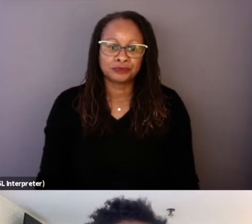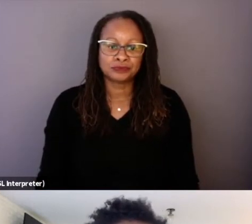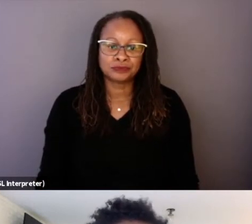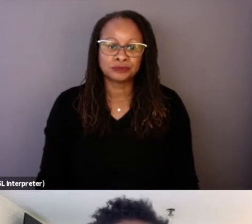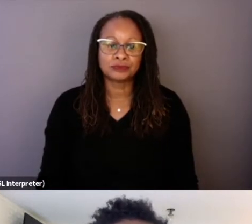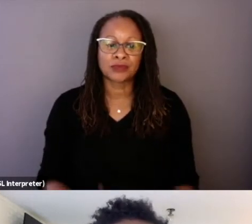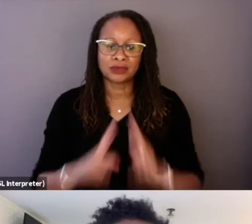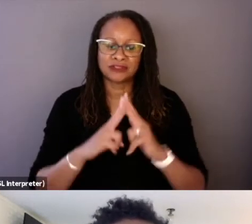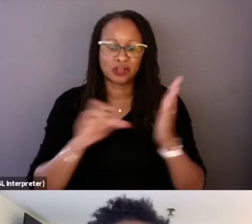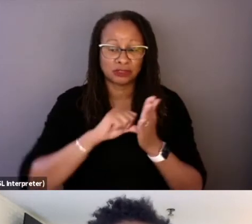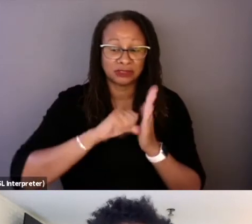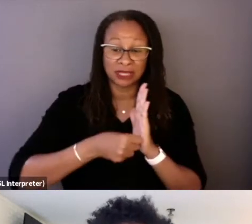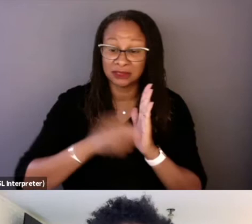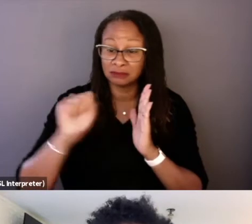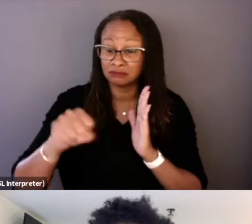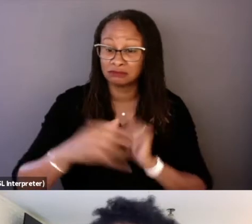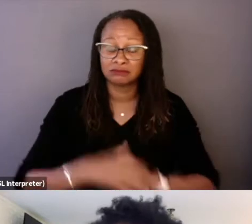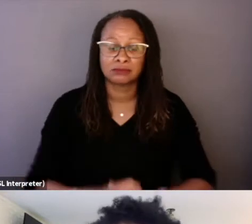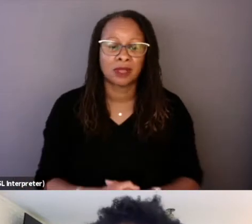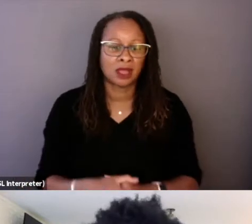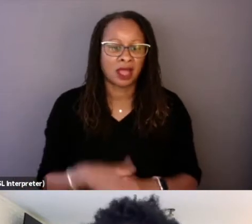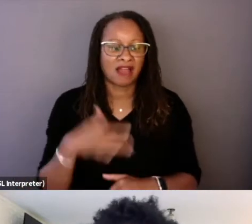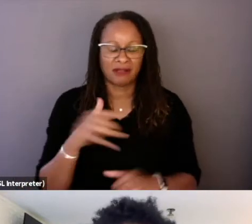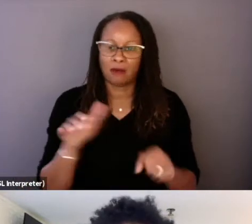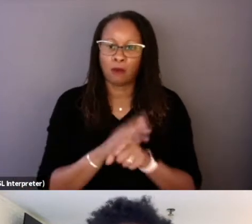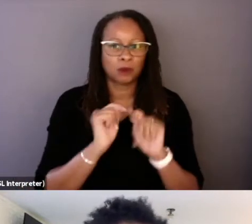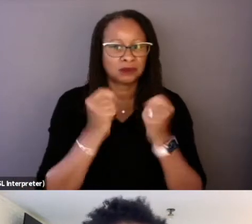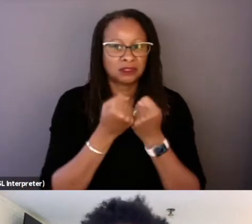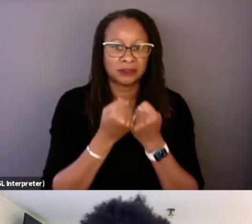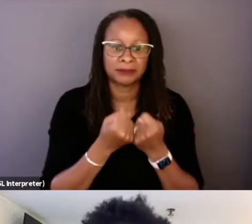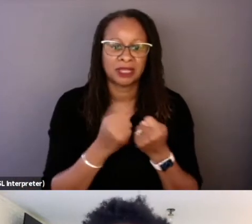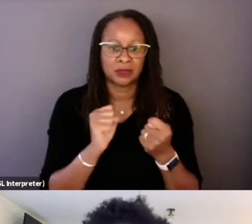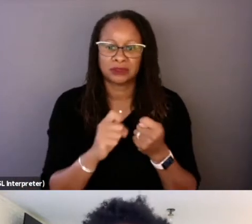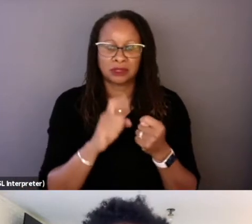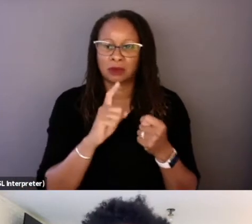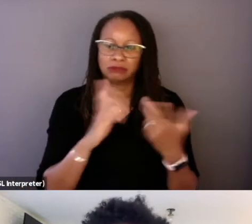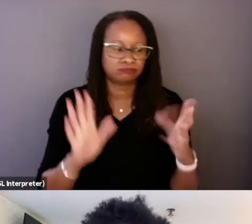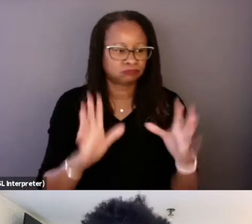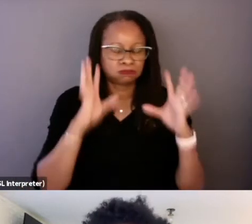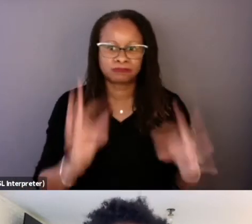but it was also, I mean, I felt like the whole team was so committed to telling this story